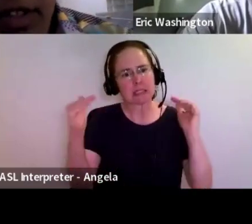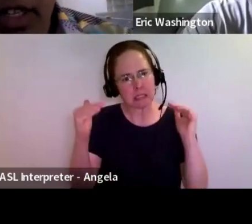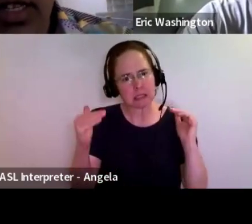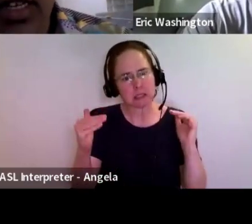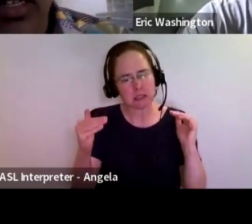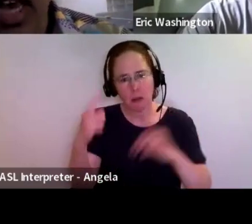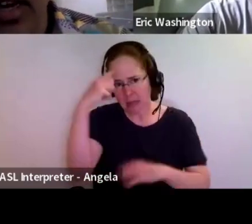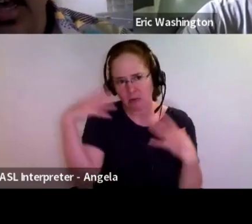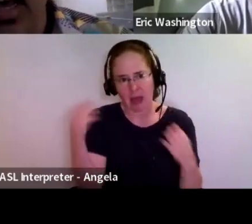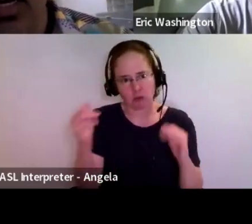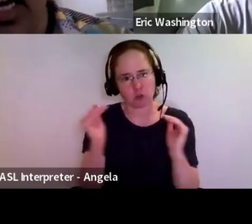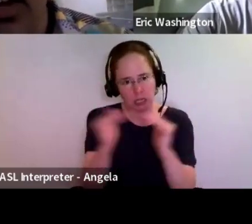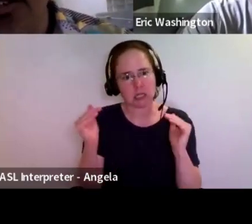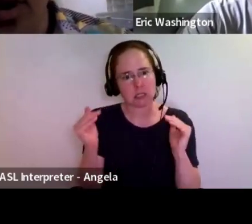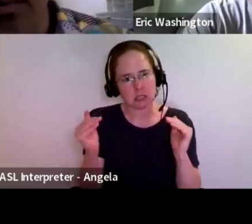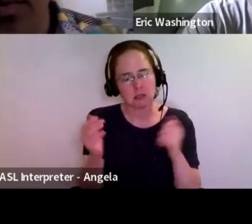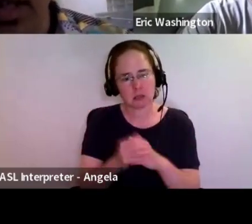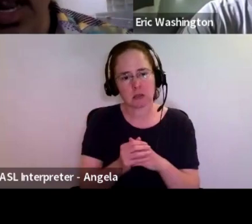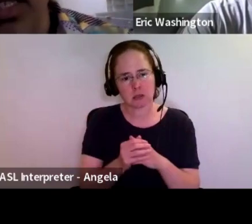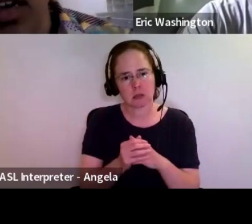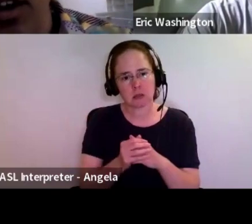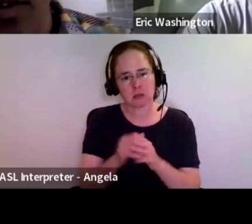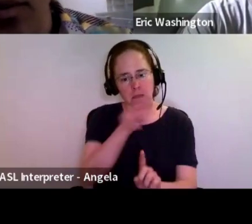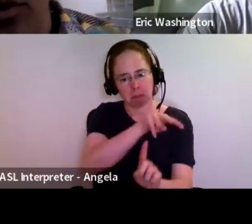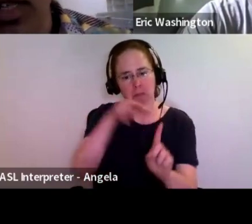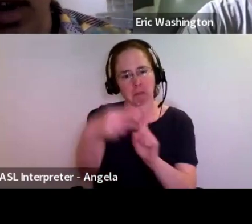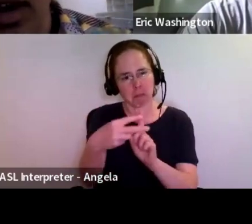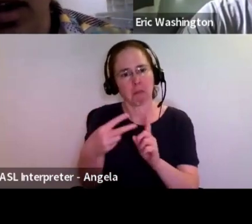health justice, and looking at from the lens of a multi